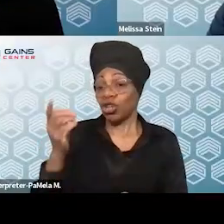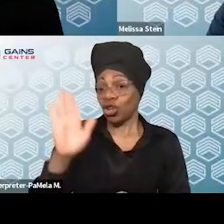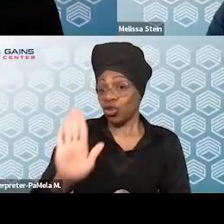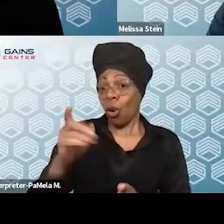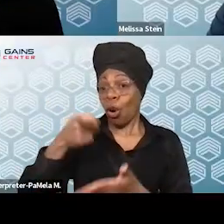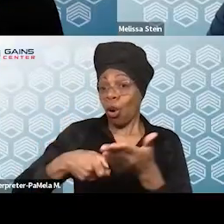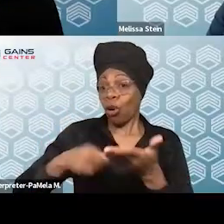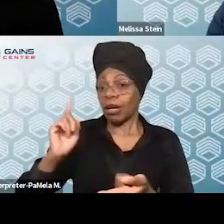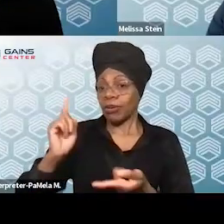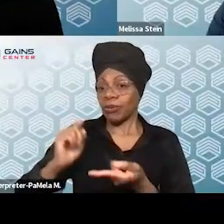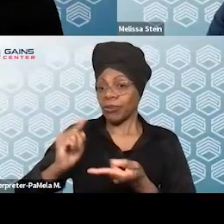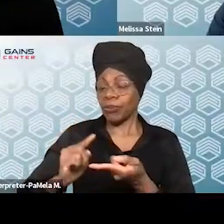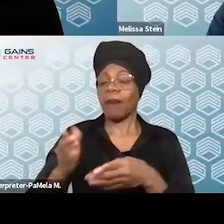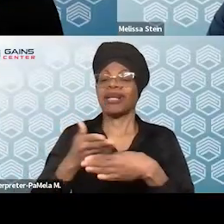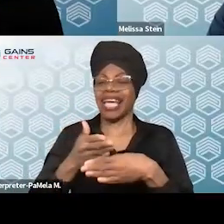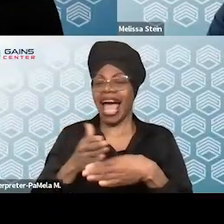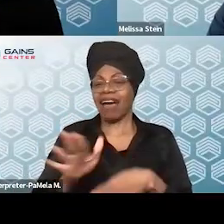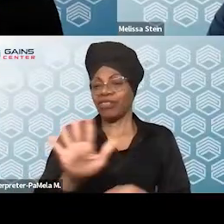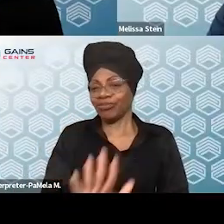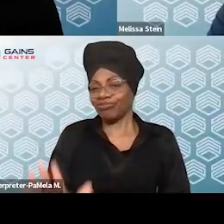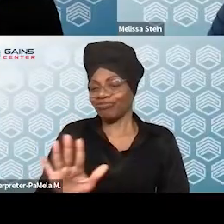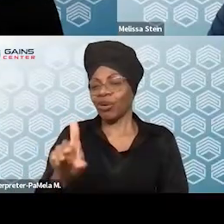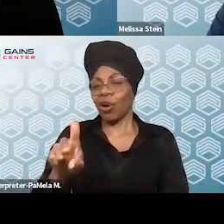but average cost is about $130 a test.